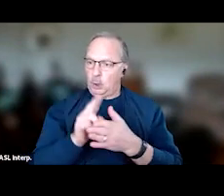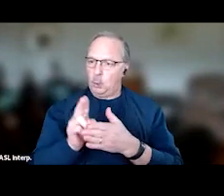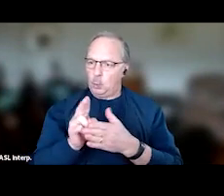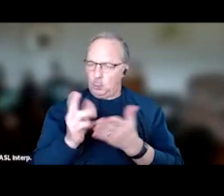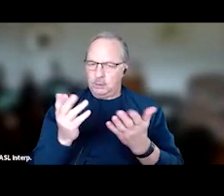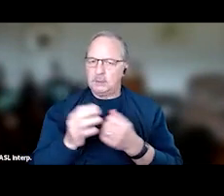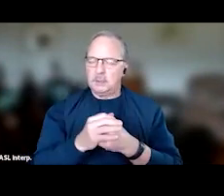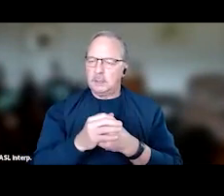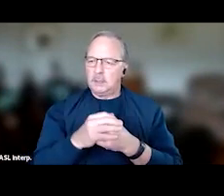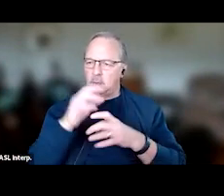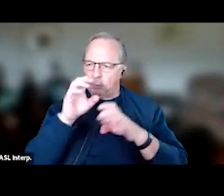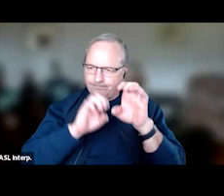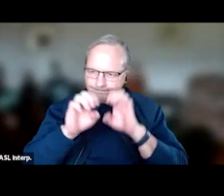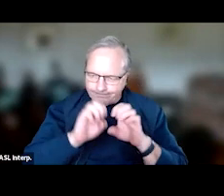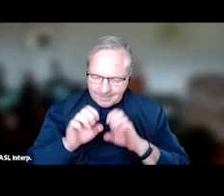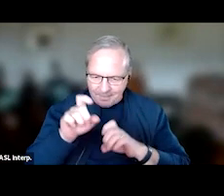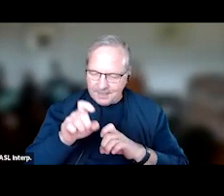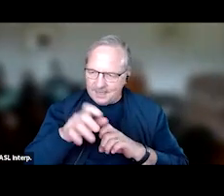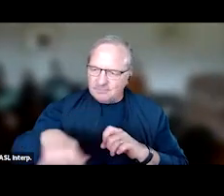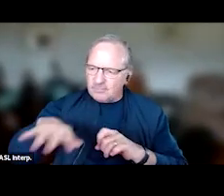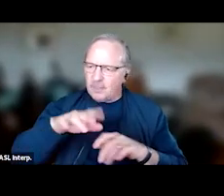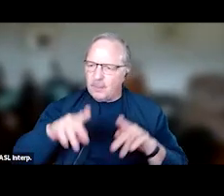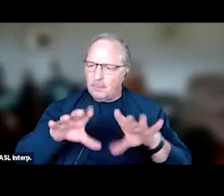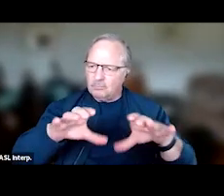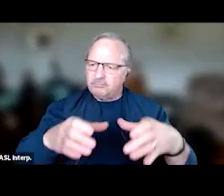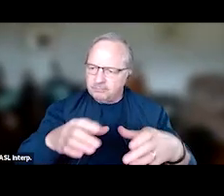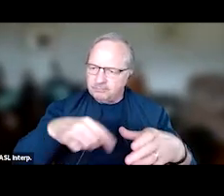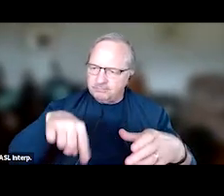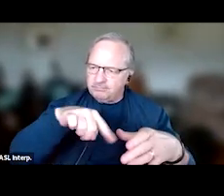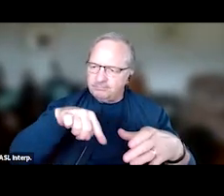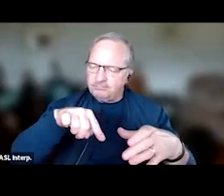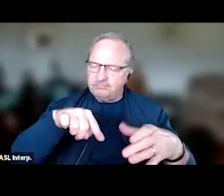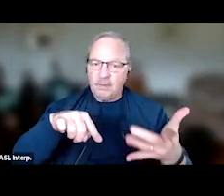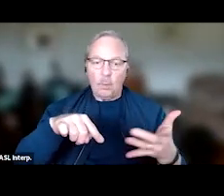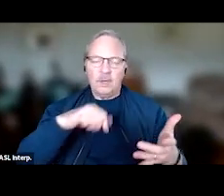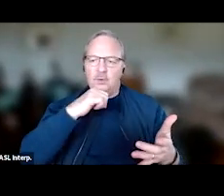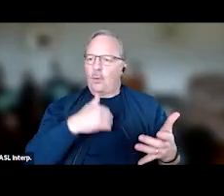to assess the needs among the population, and which of those that you don't currently have access to